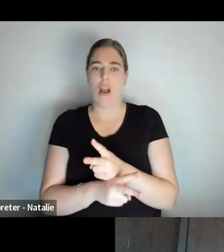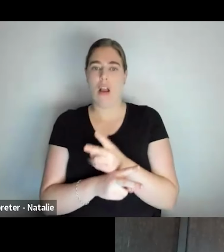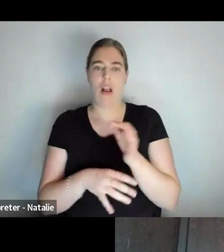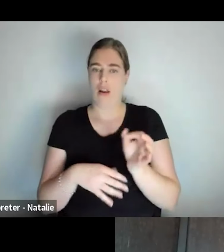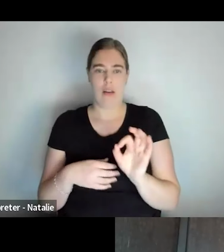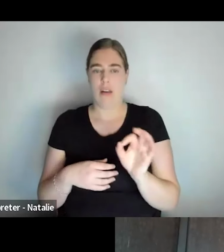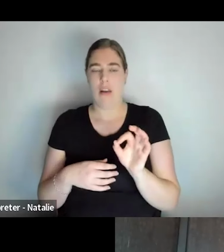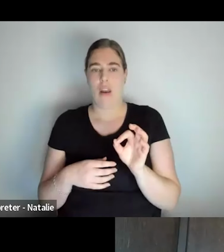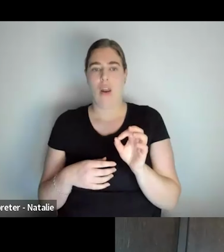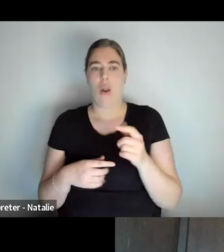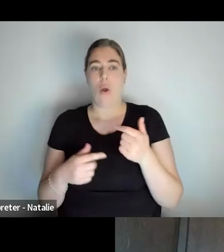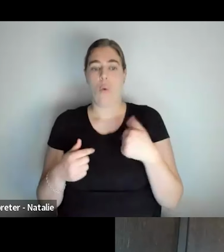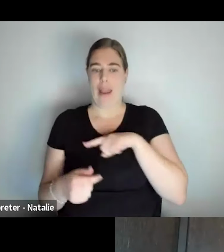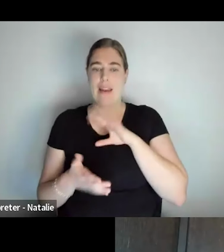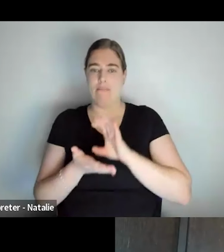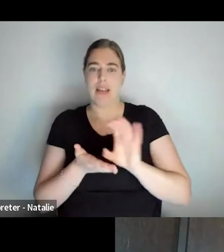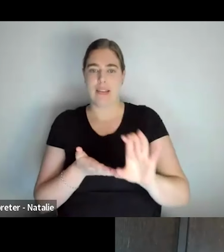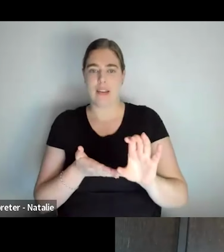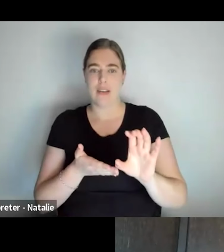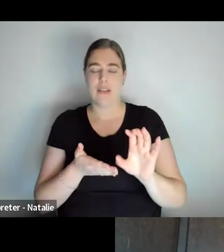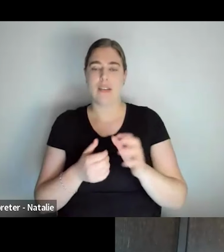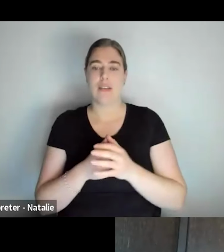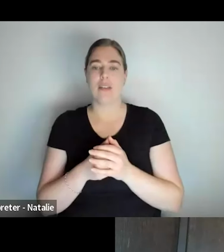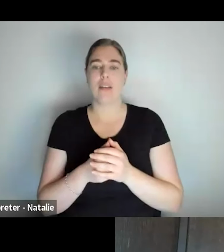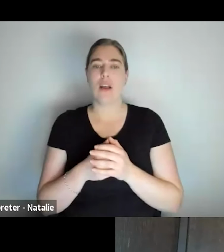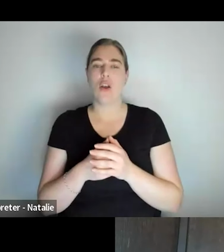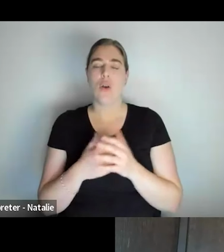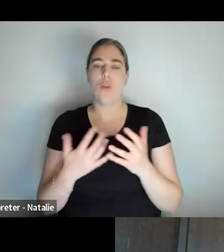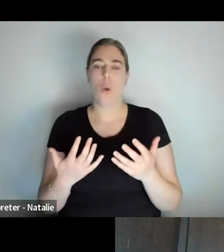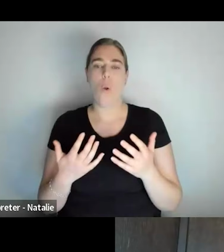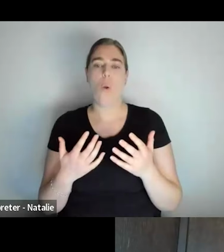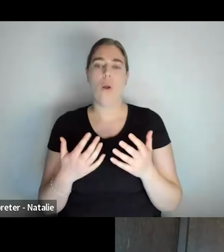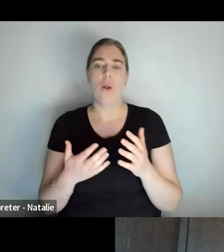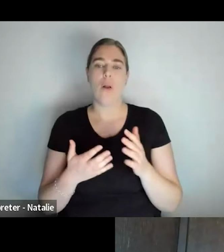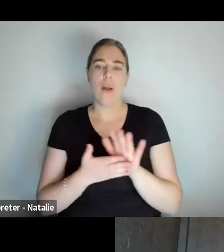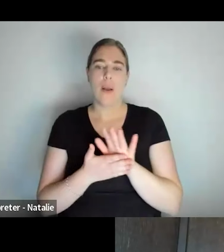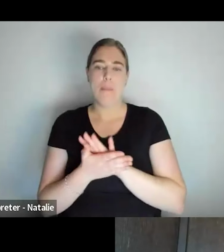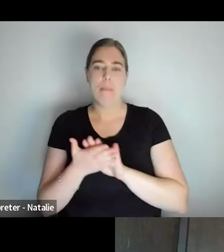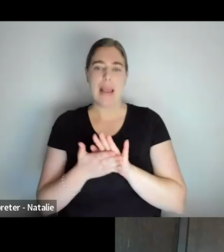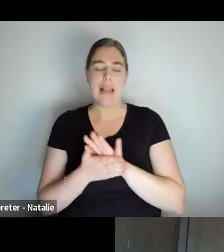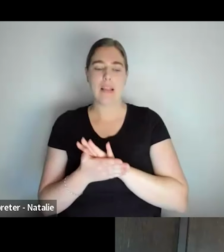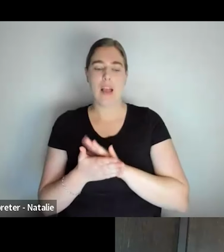we invest. I like to think, in the best sense, that dialogue and discussion will